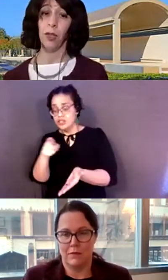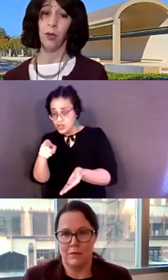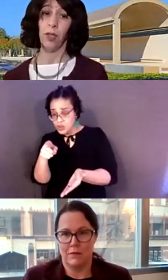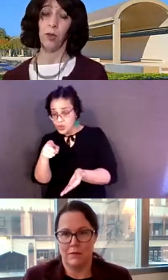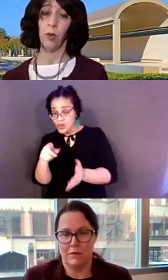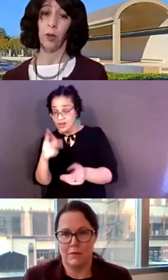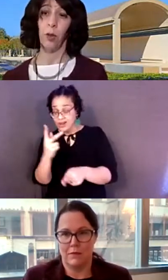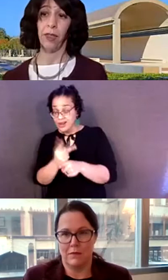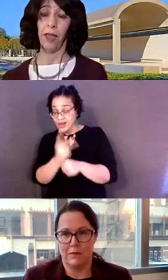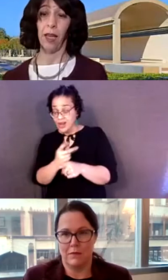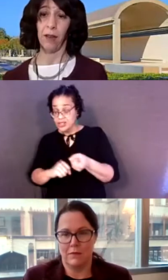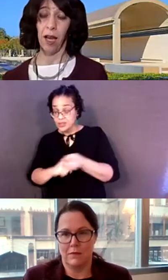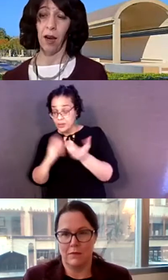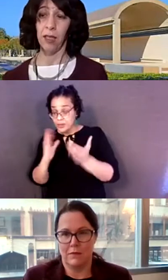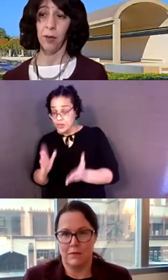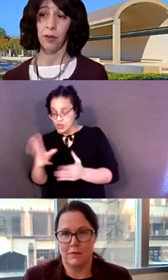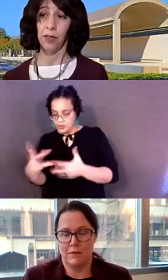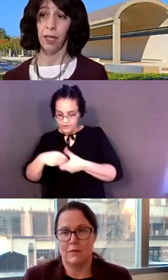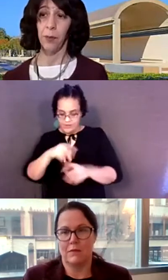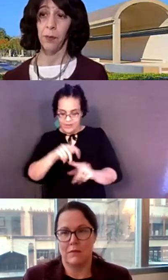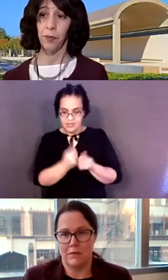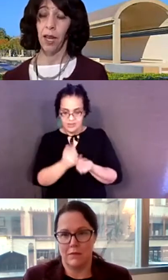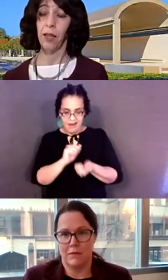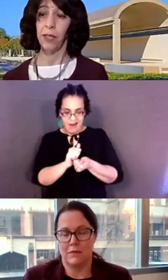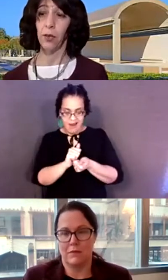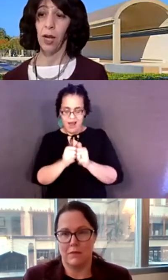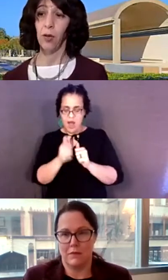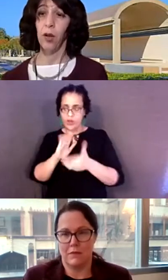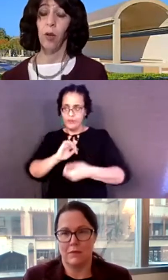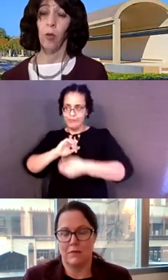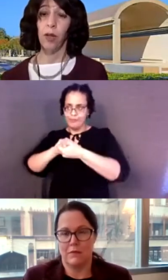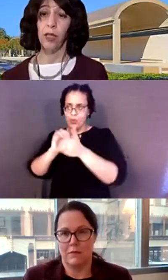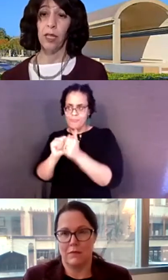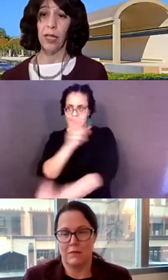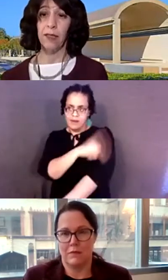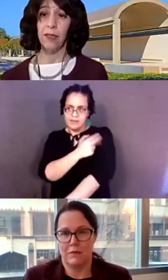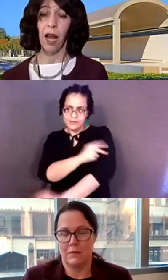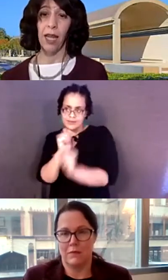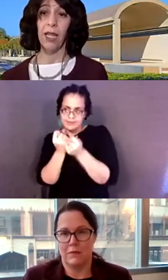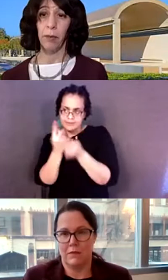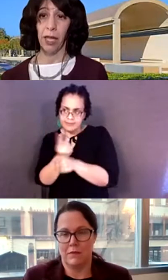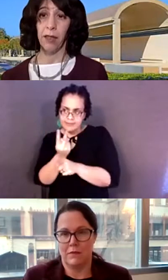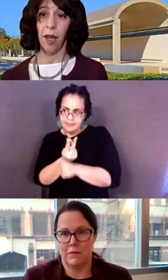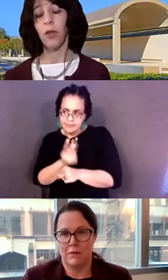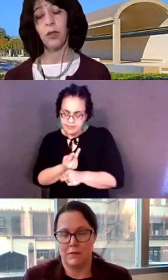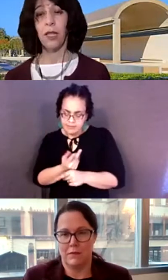going to work with that that hospital team and figure out what are the needs